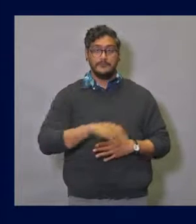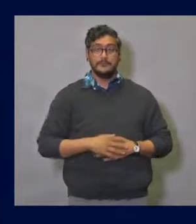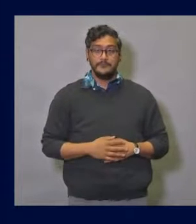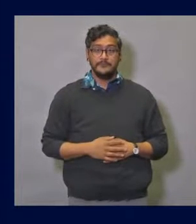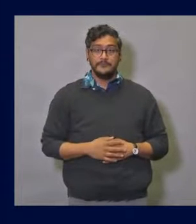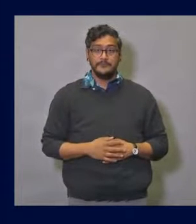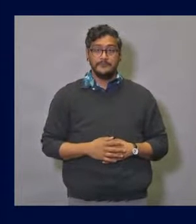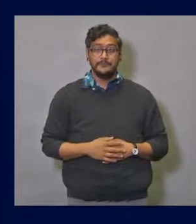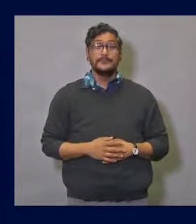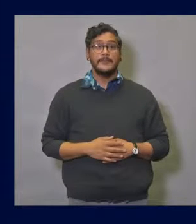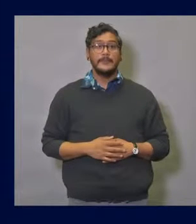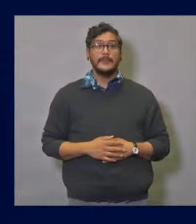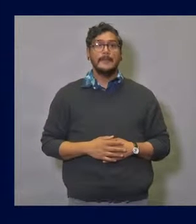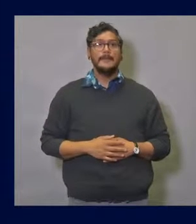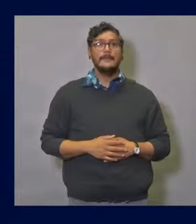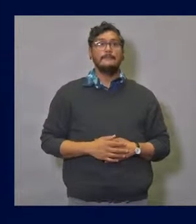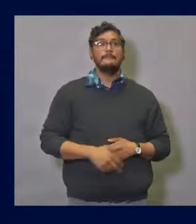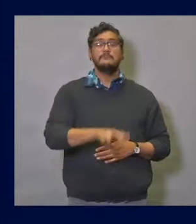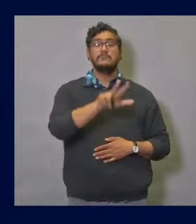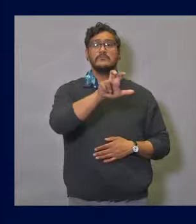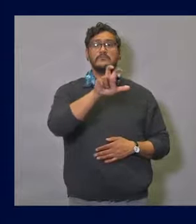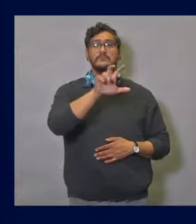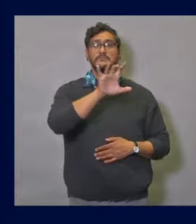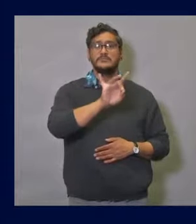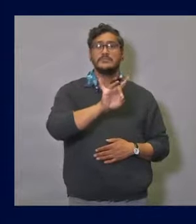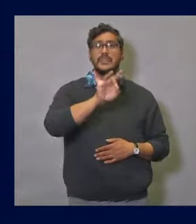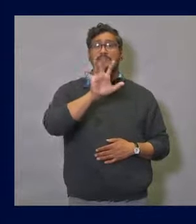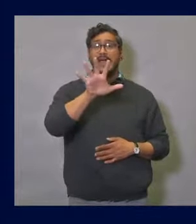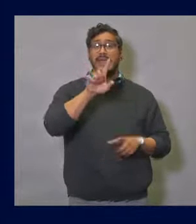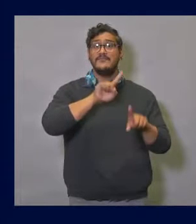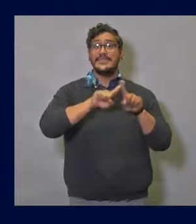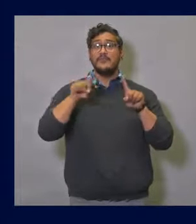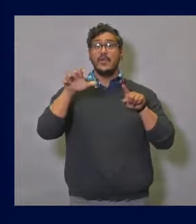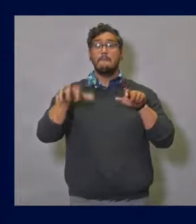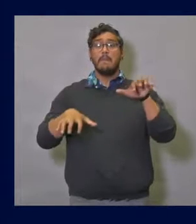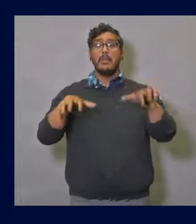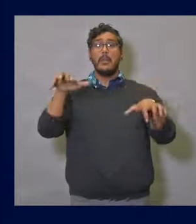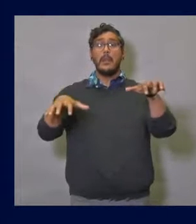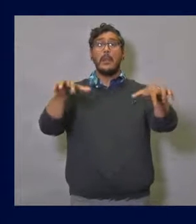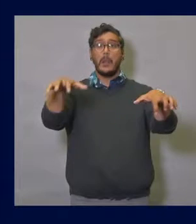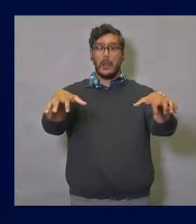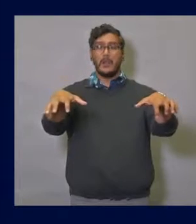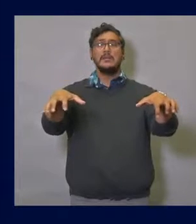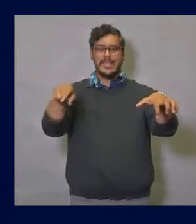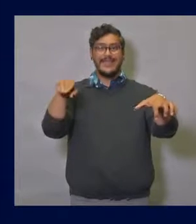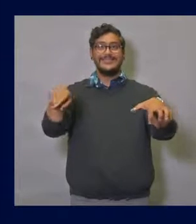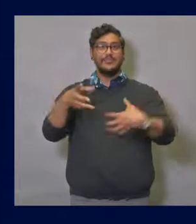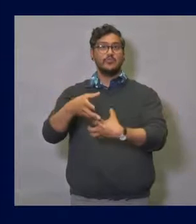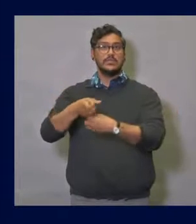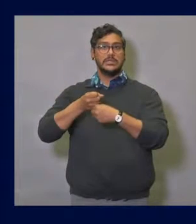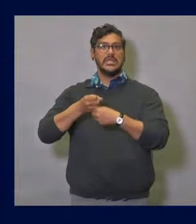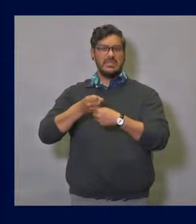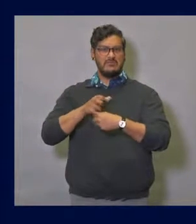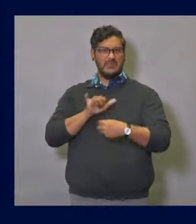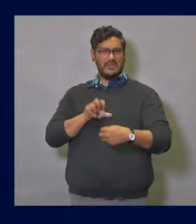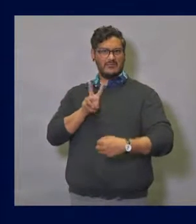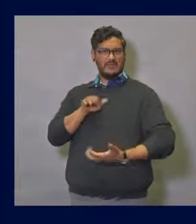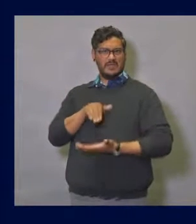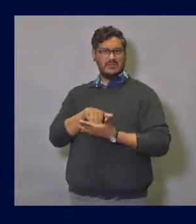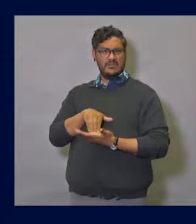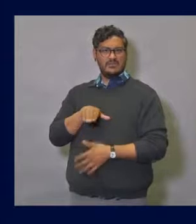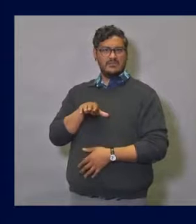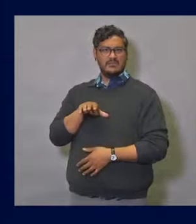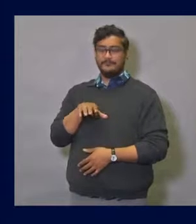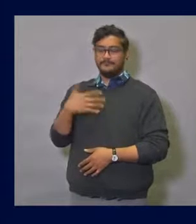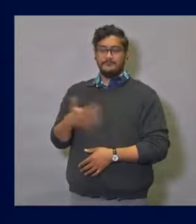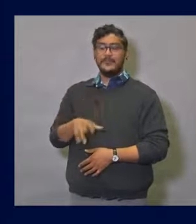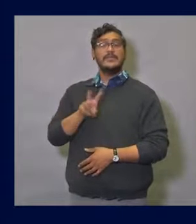DE NUESTRA DISTRIBUCIÓN SEMANAL